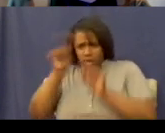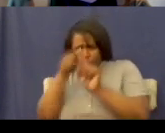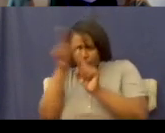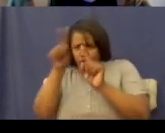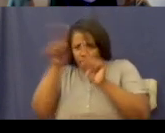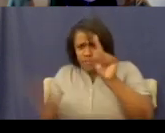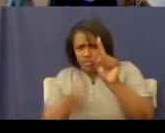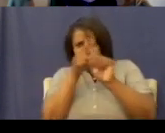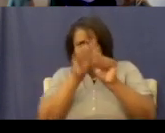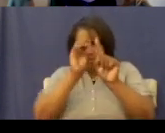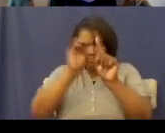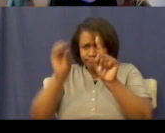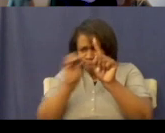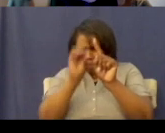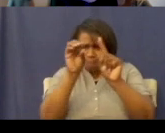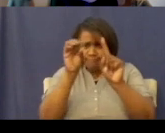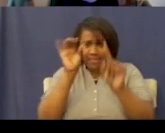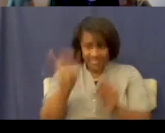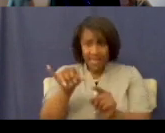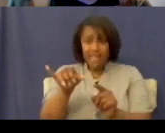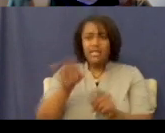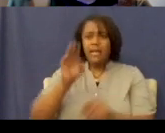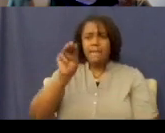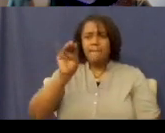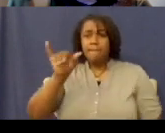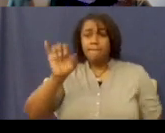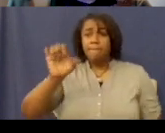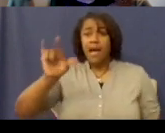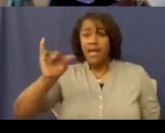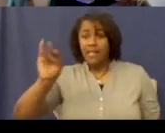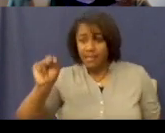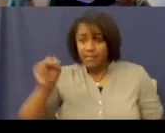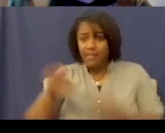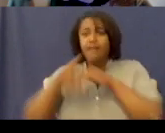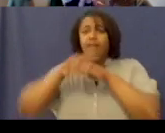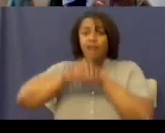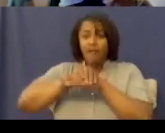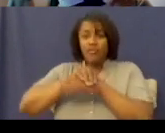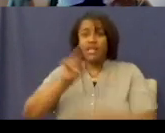That's myelin covering a nerve cell. Queenie: Really?